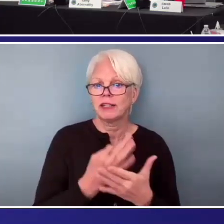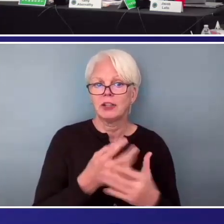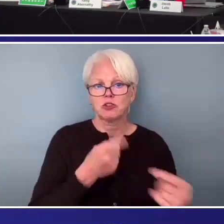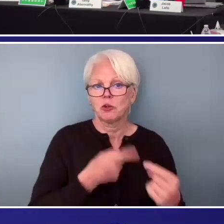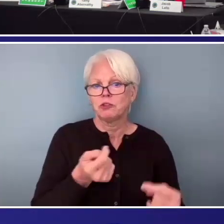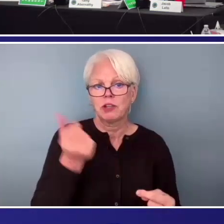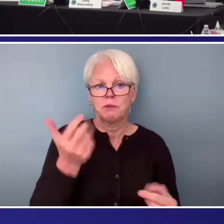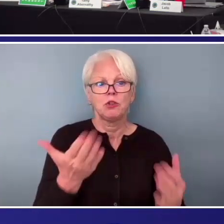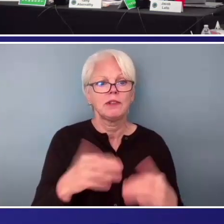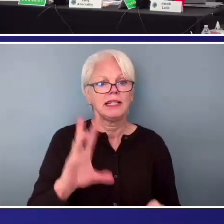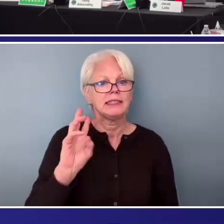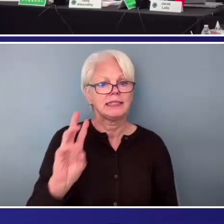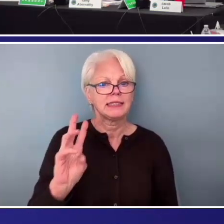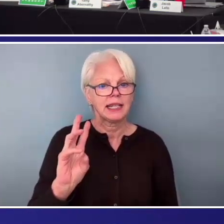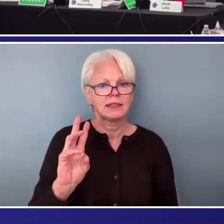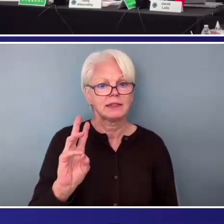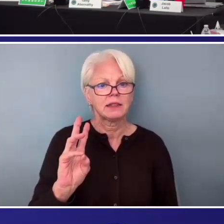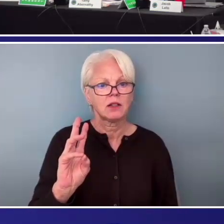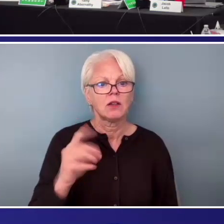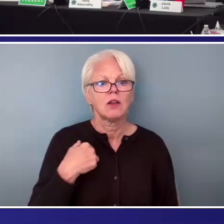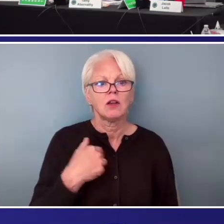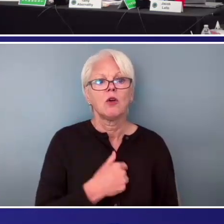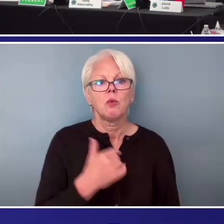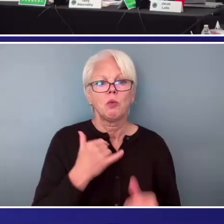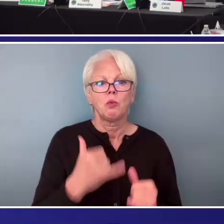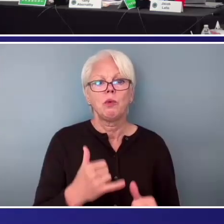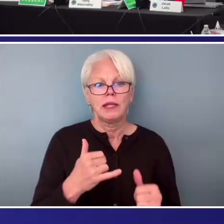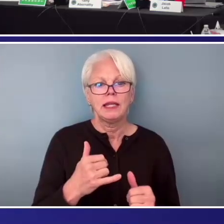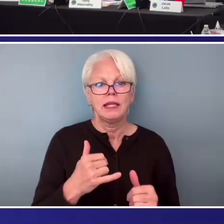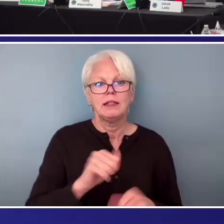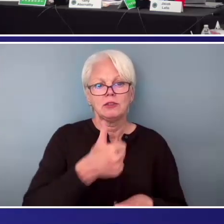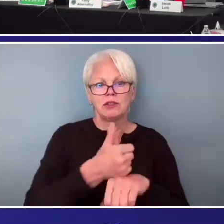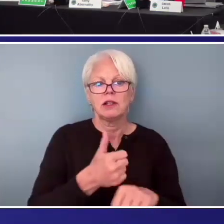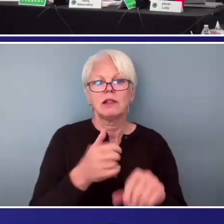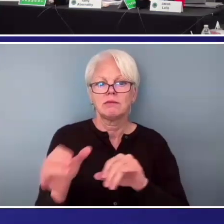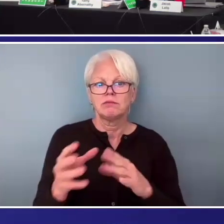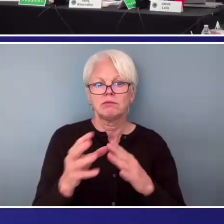In (6), we have currently structured this after (e)(1) Romanette three of this